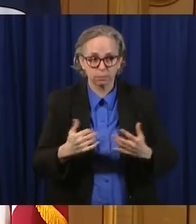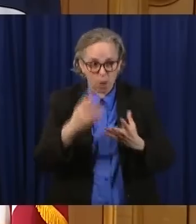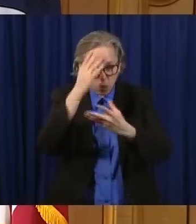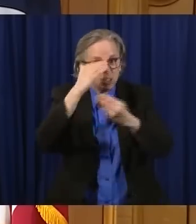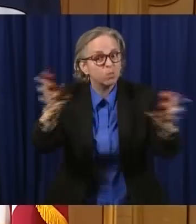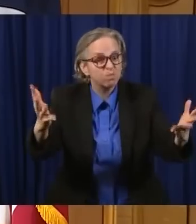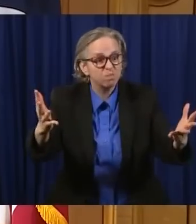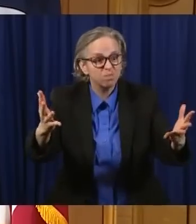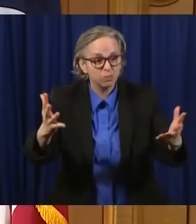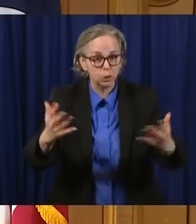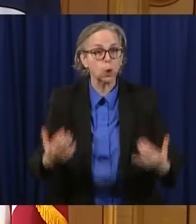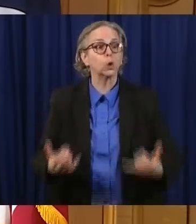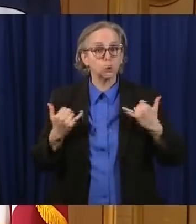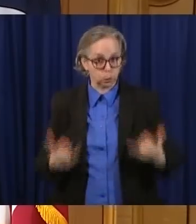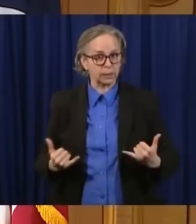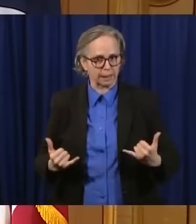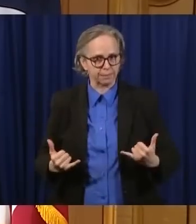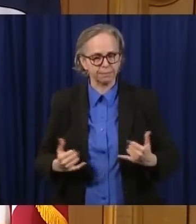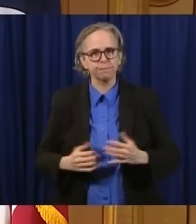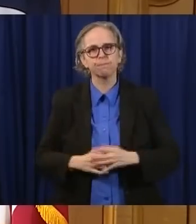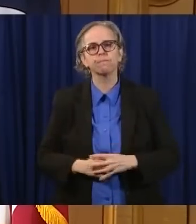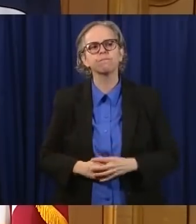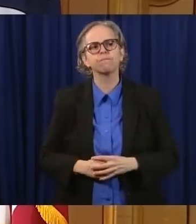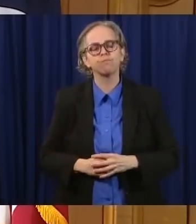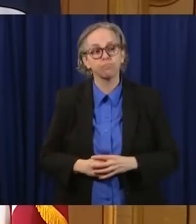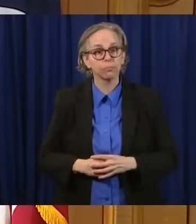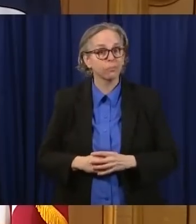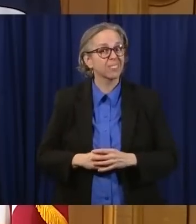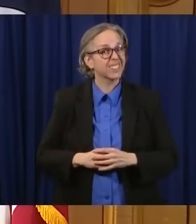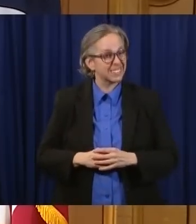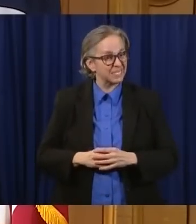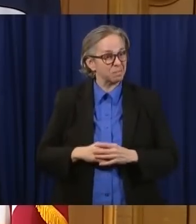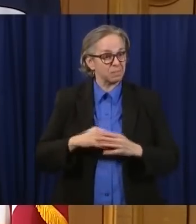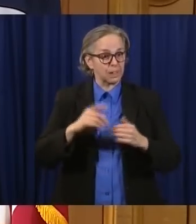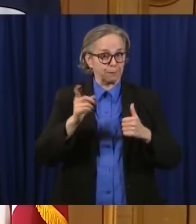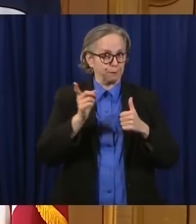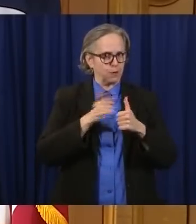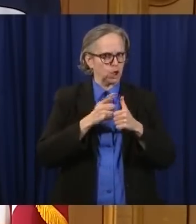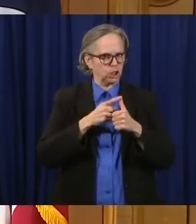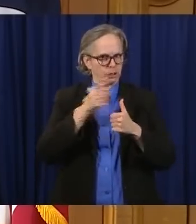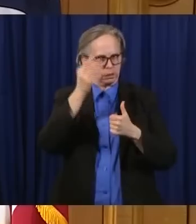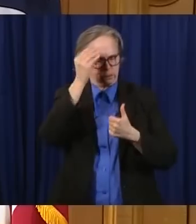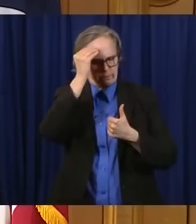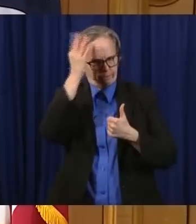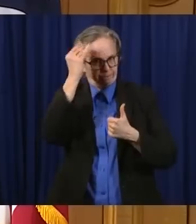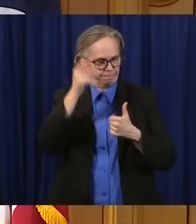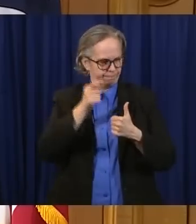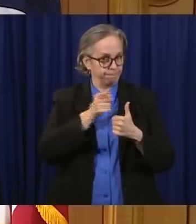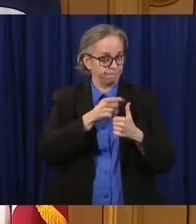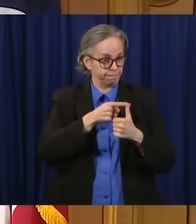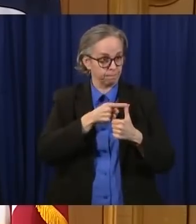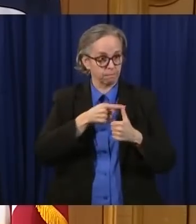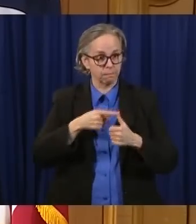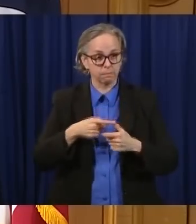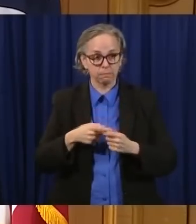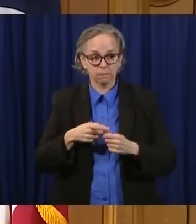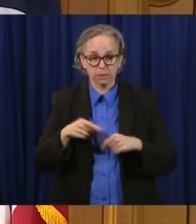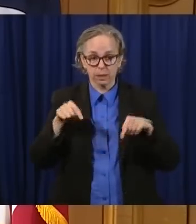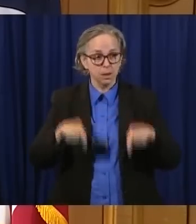TO THE BEST OF MY ABILITY I WOULD TELL YOU WHERE WE ARE AND WHAT WE KNEW AND I WILL TRY TO